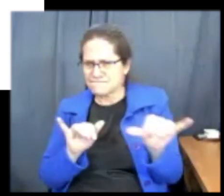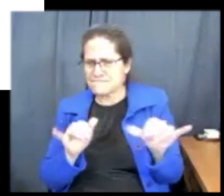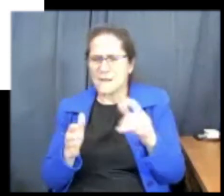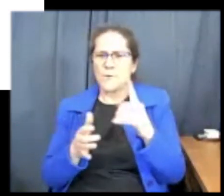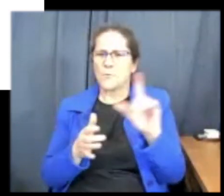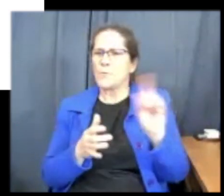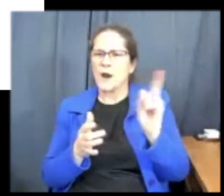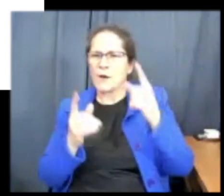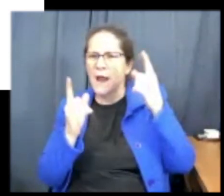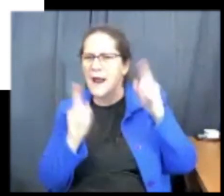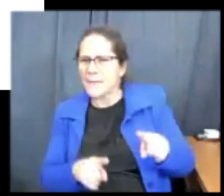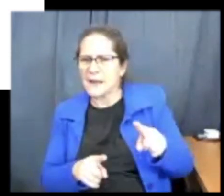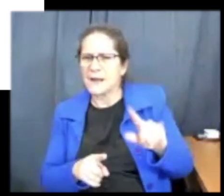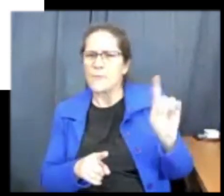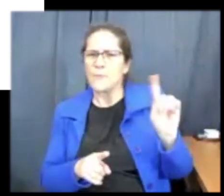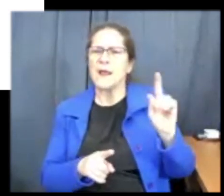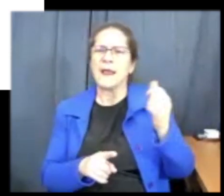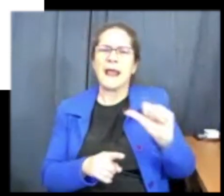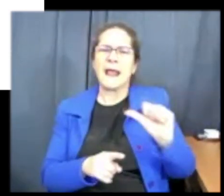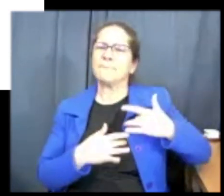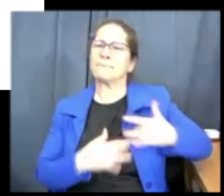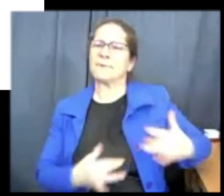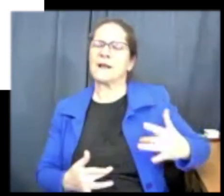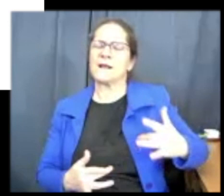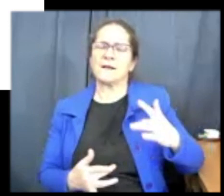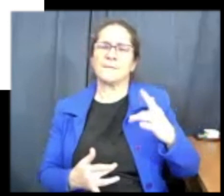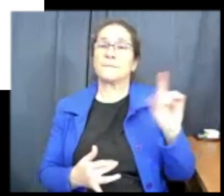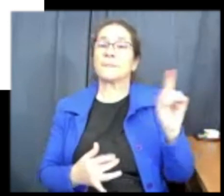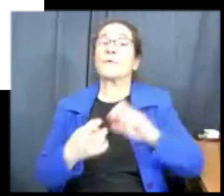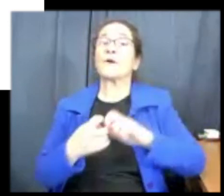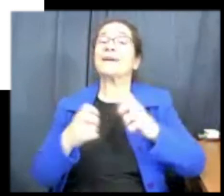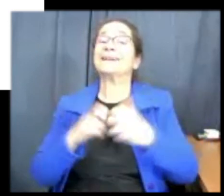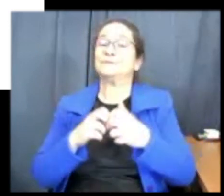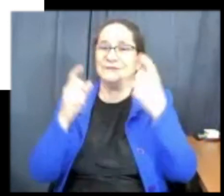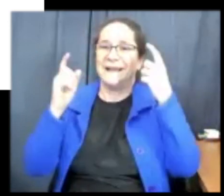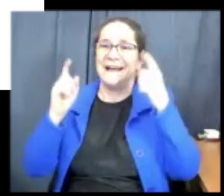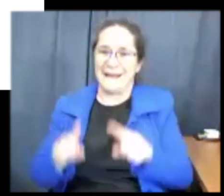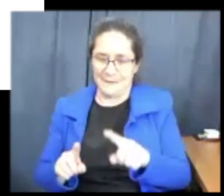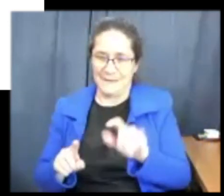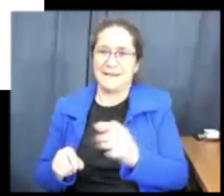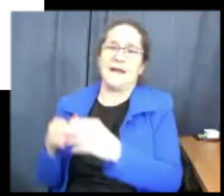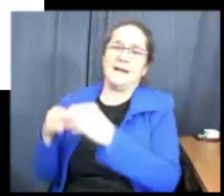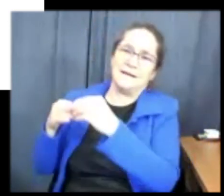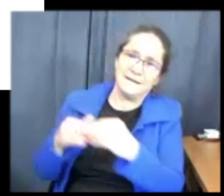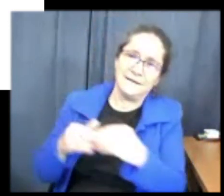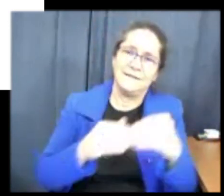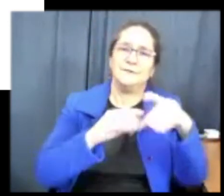any trends in where the issues are occurring that is causing the suspension to take place.